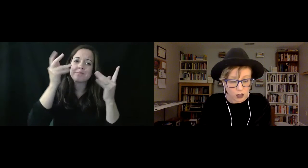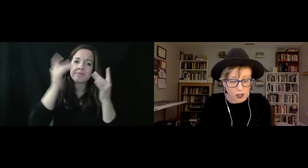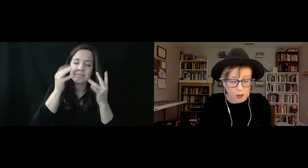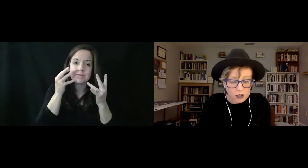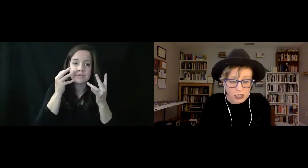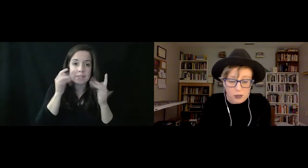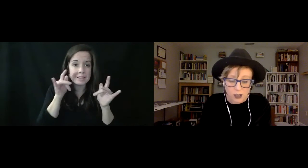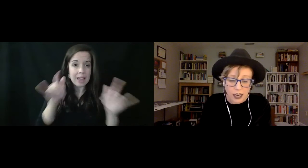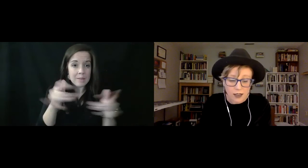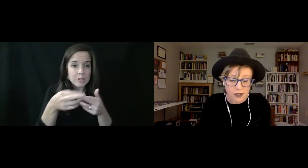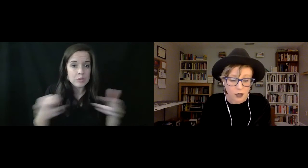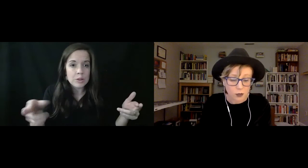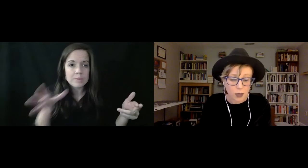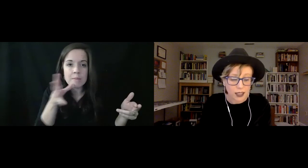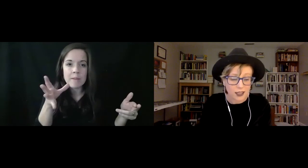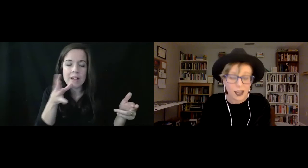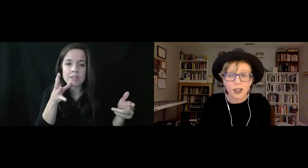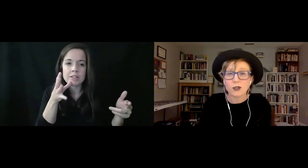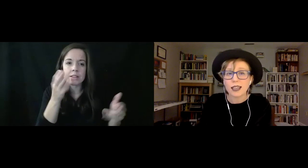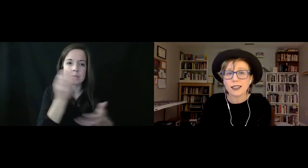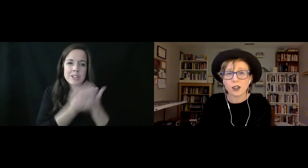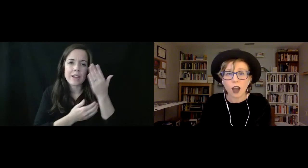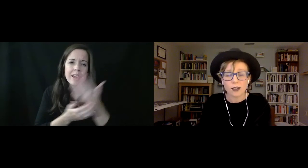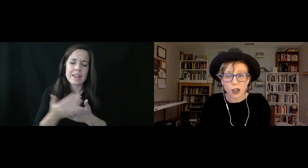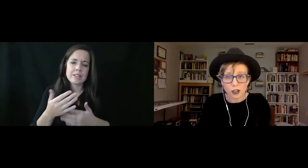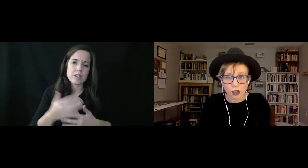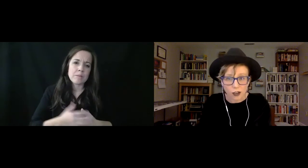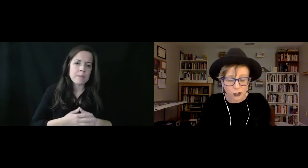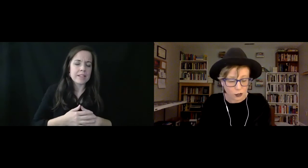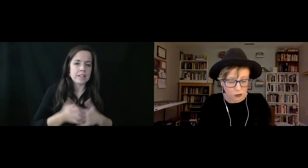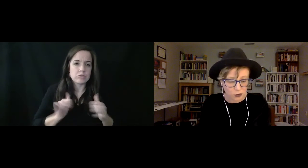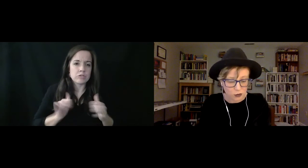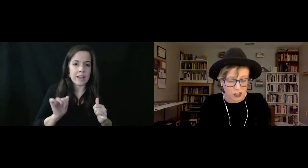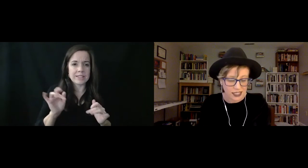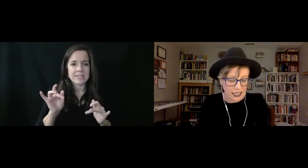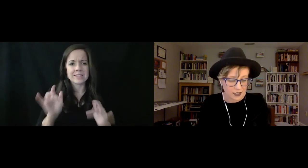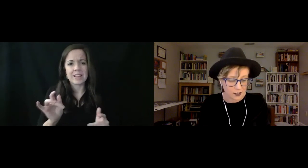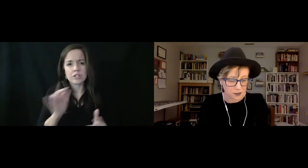the mother keeps her hands on her belly, tries to touch the daughter through the skin.